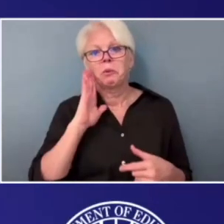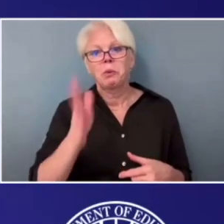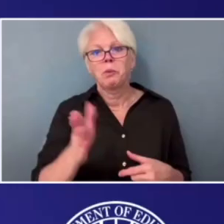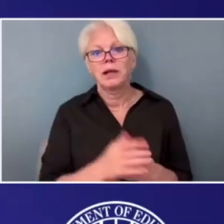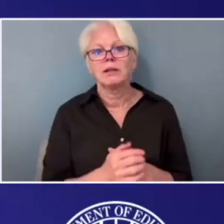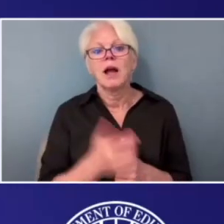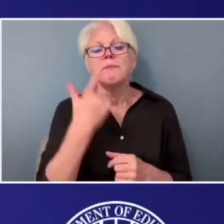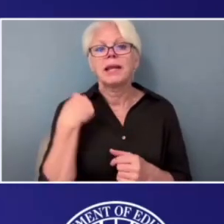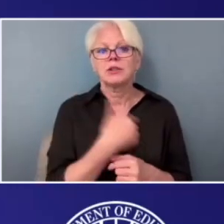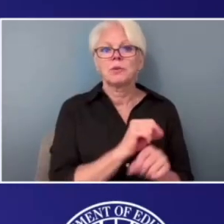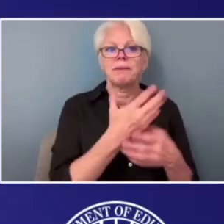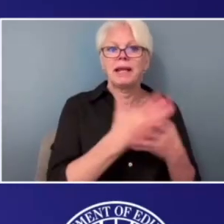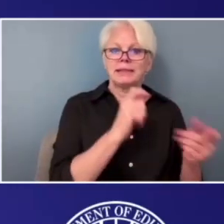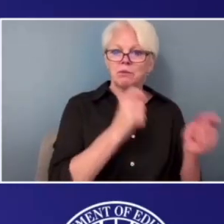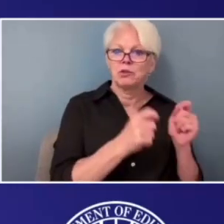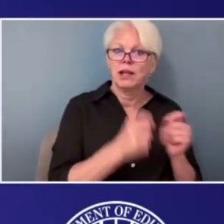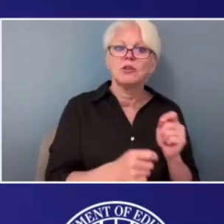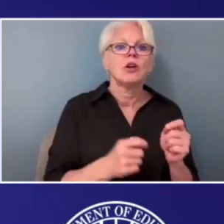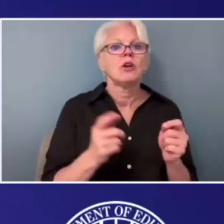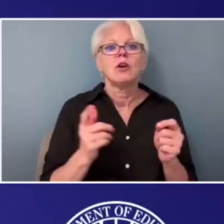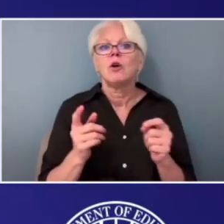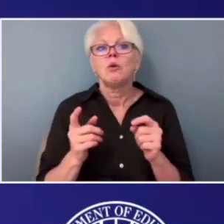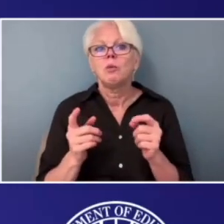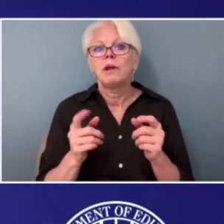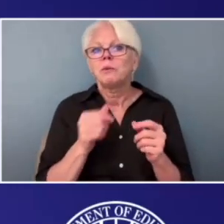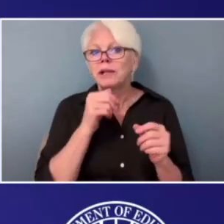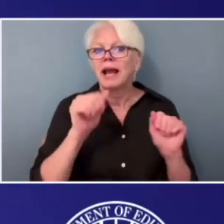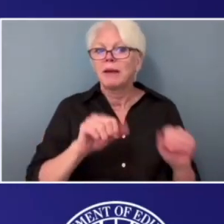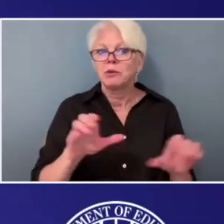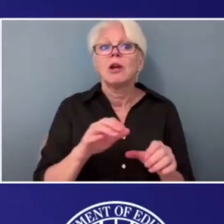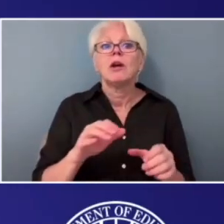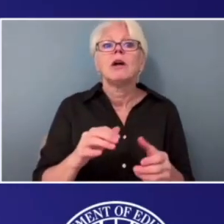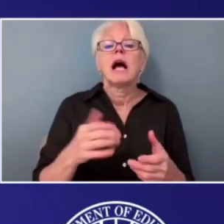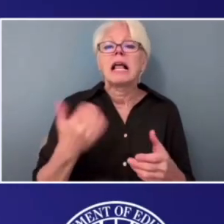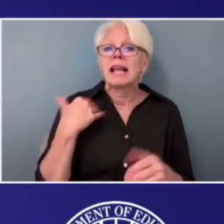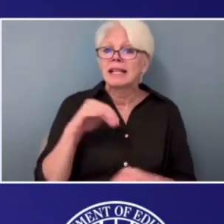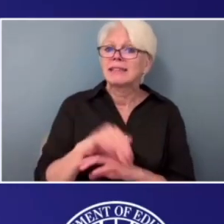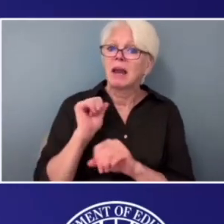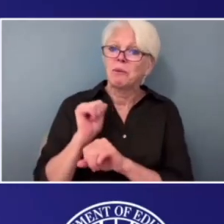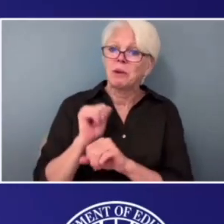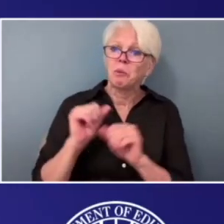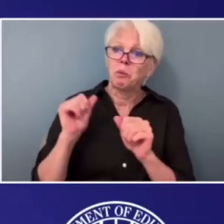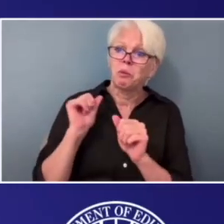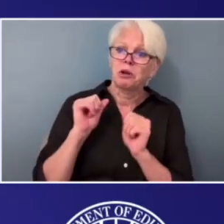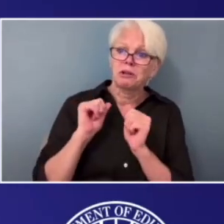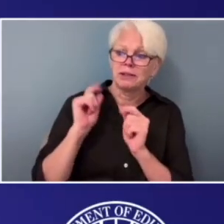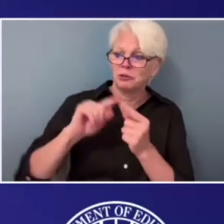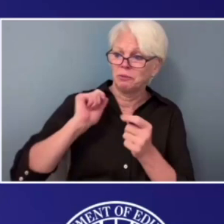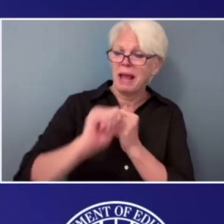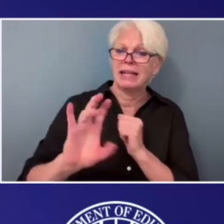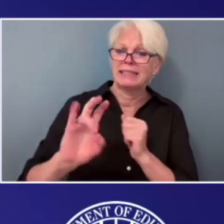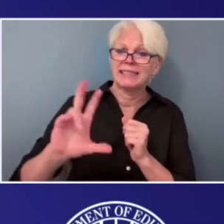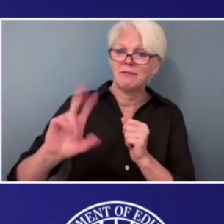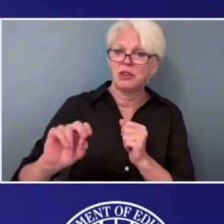We're just not able to do that. We did work until after 7:30 last night and found ourselves not being able to,